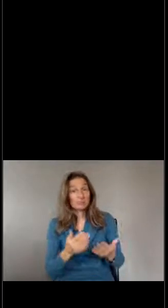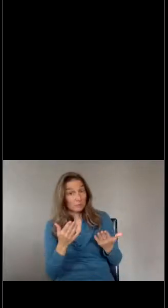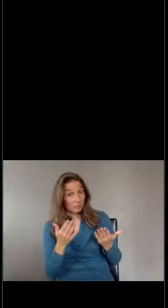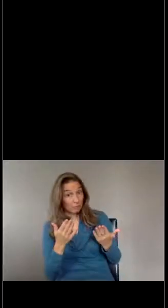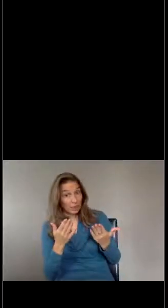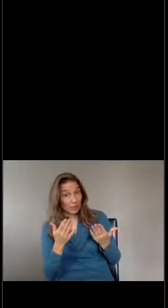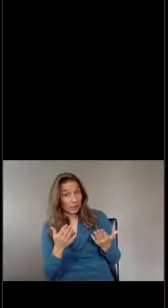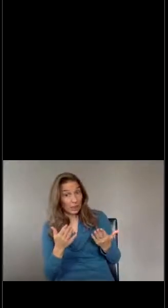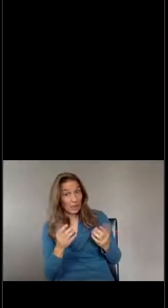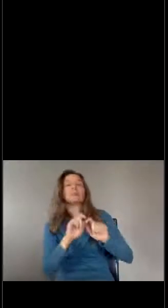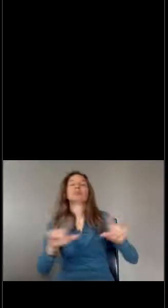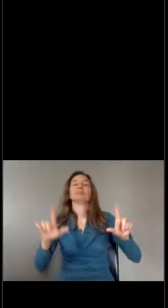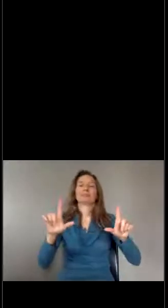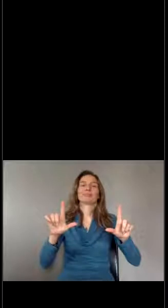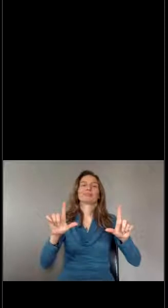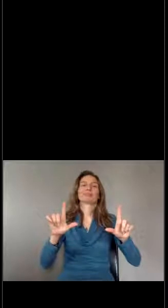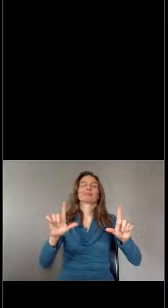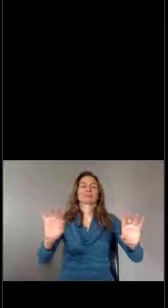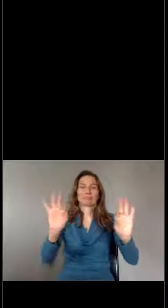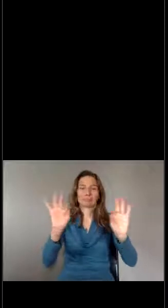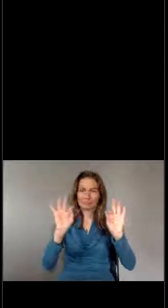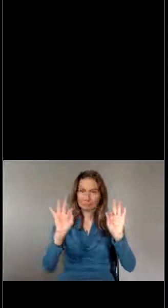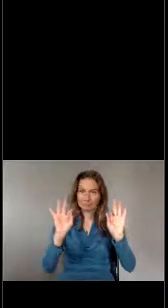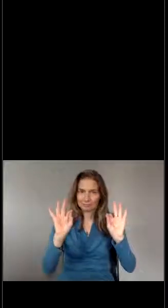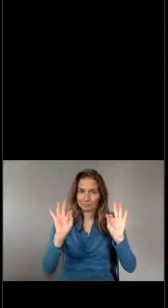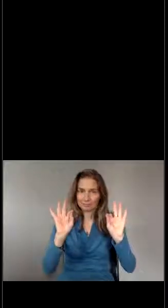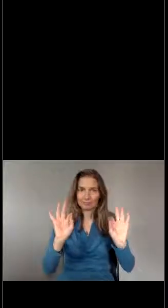Yes, just need to... Here we go. Perfect.